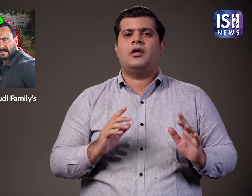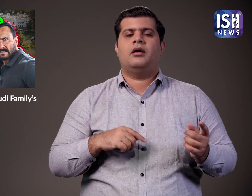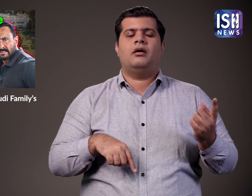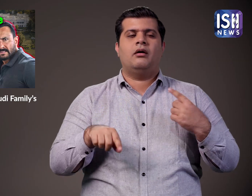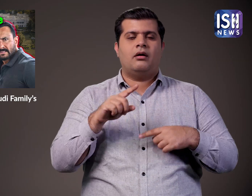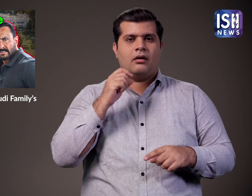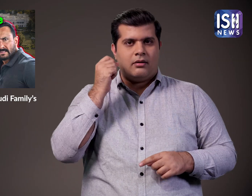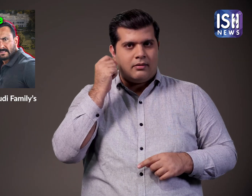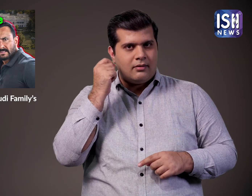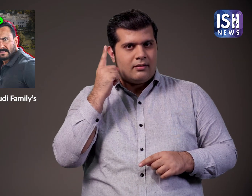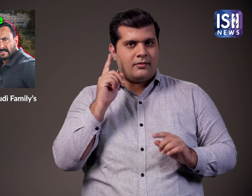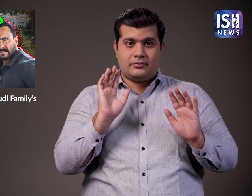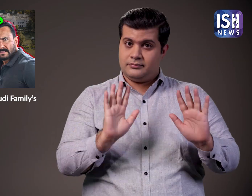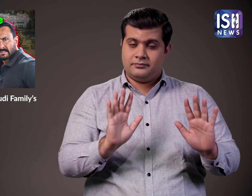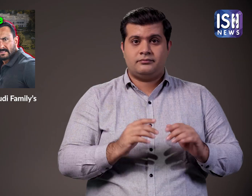The background is now clear.